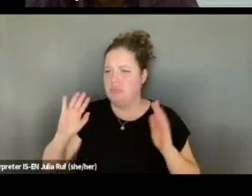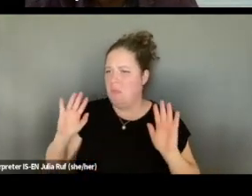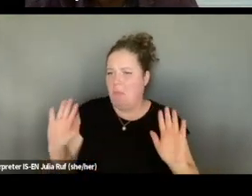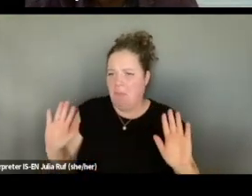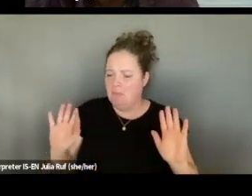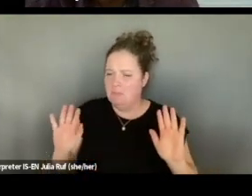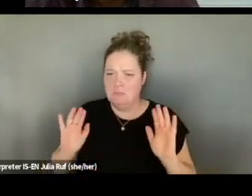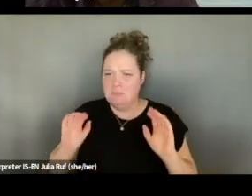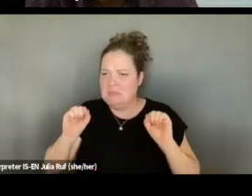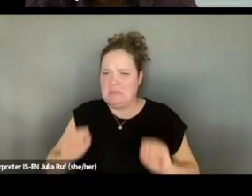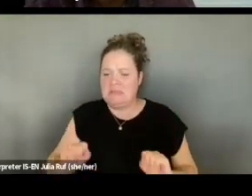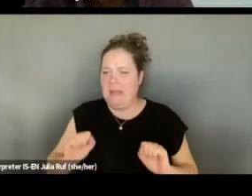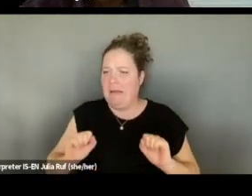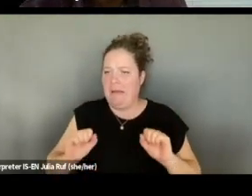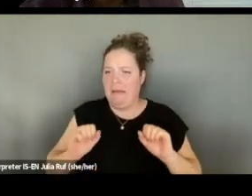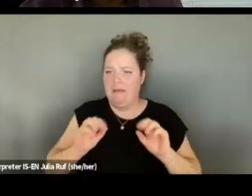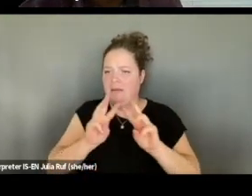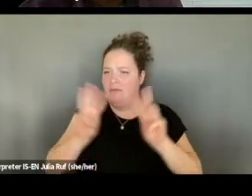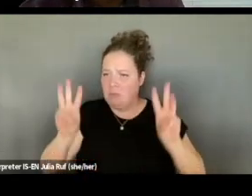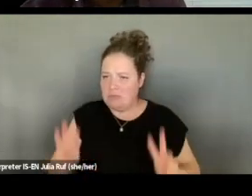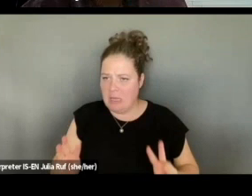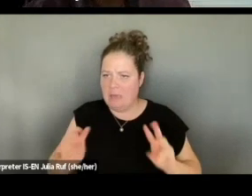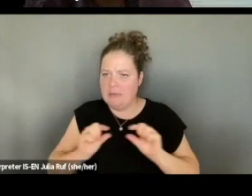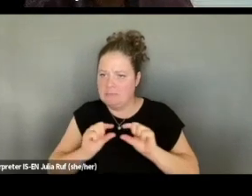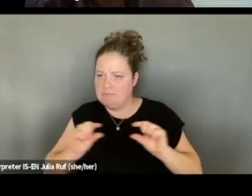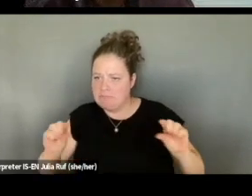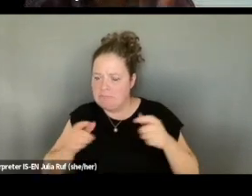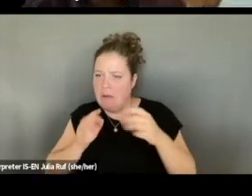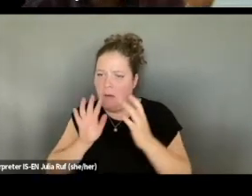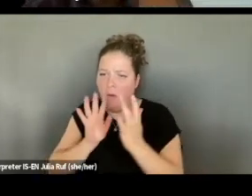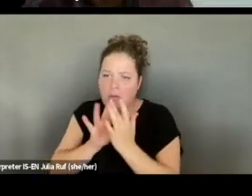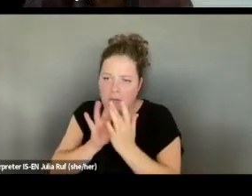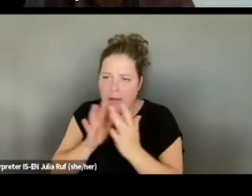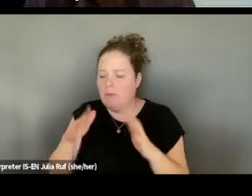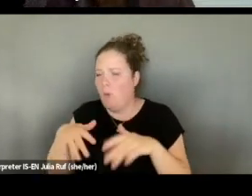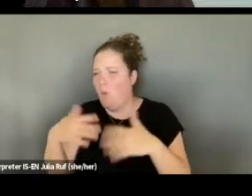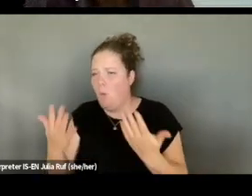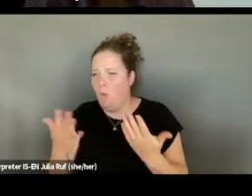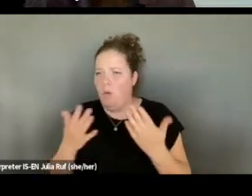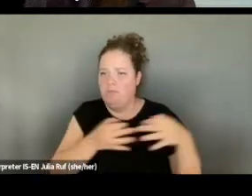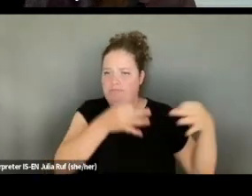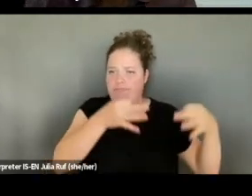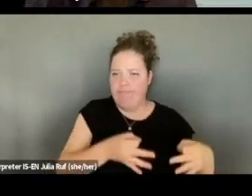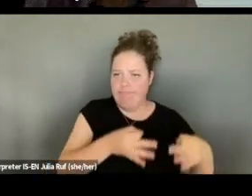the general contact on a website or